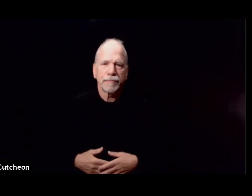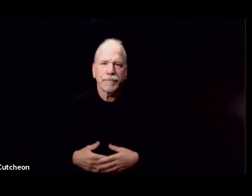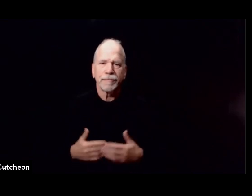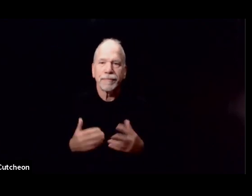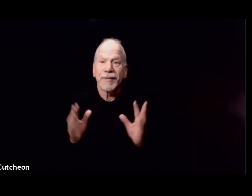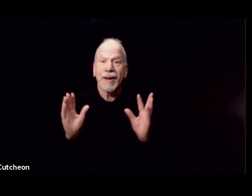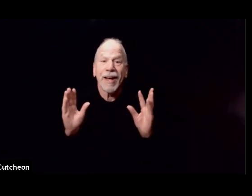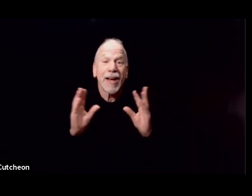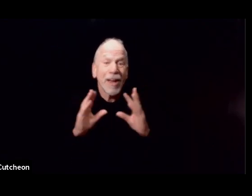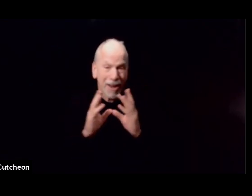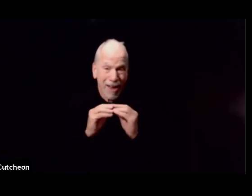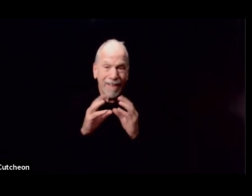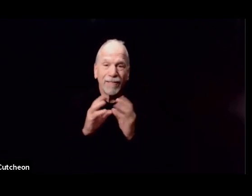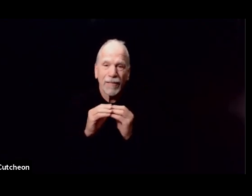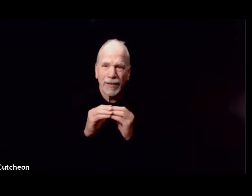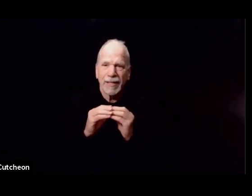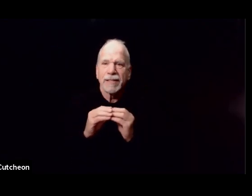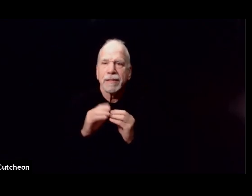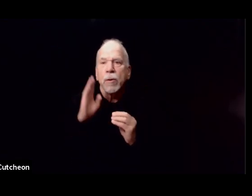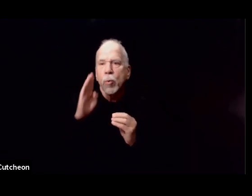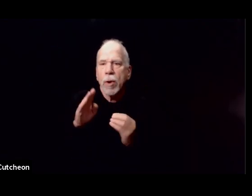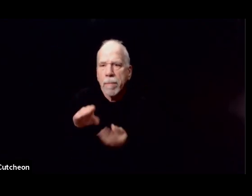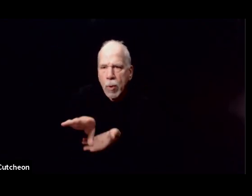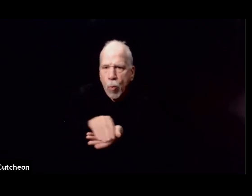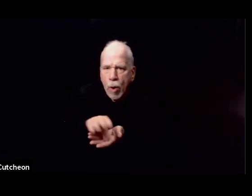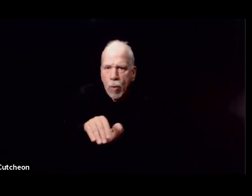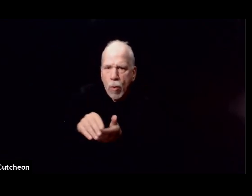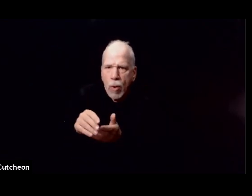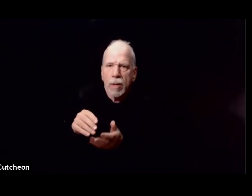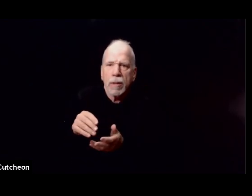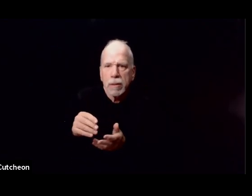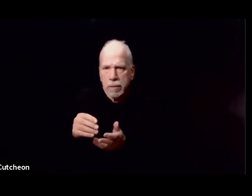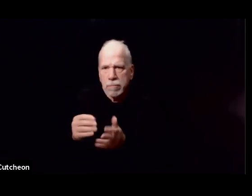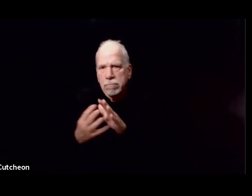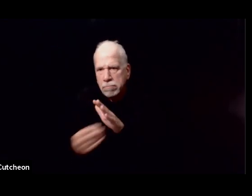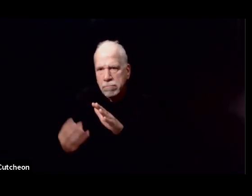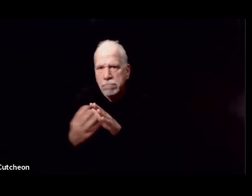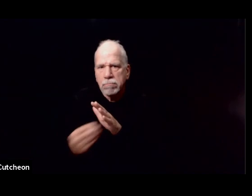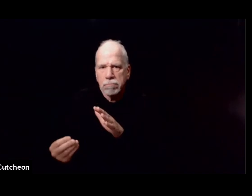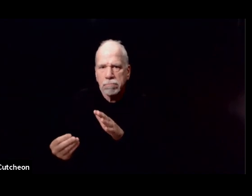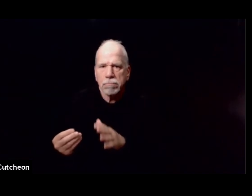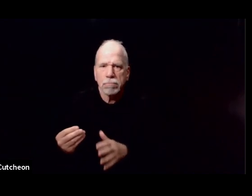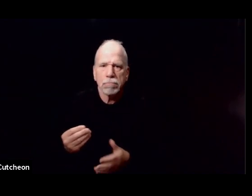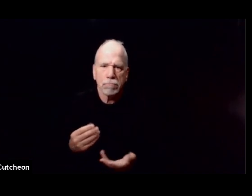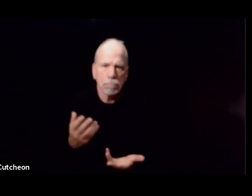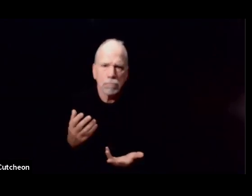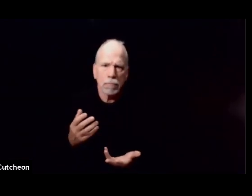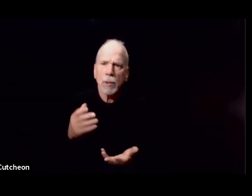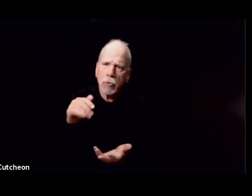To ask a question during the session you will need to press star 1 on your telephone keypad.